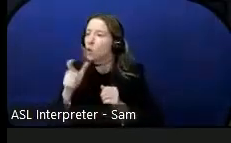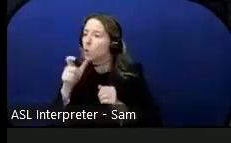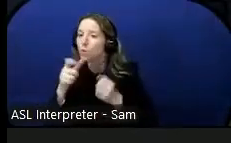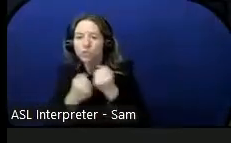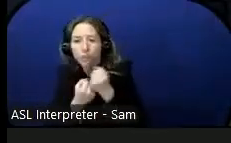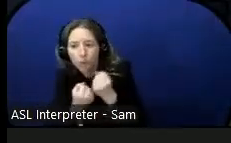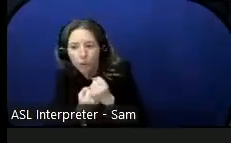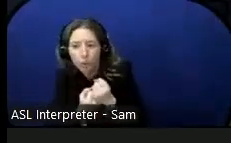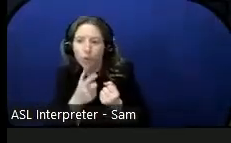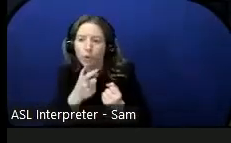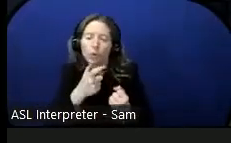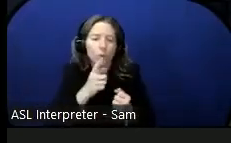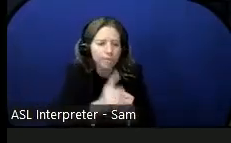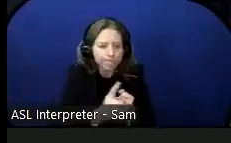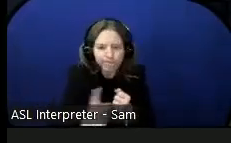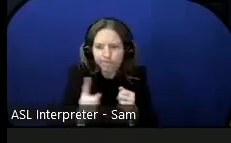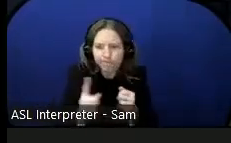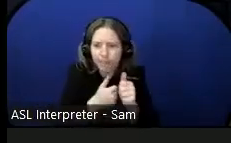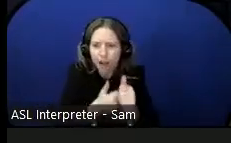So we're going to go to the next slide now.